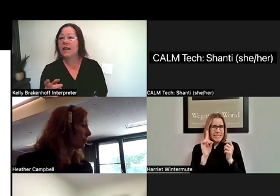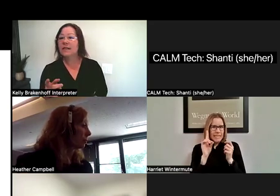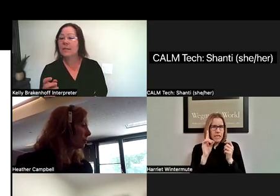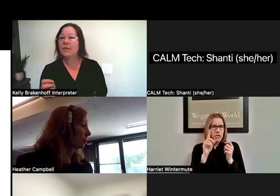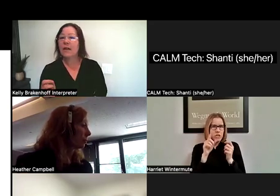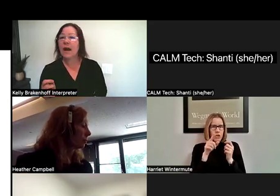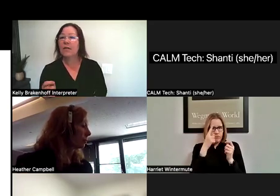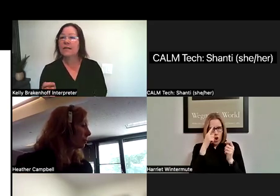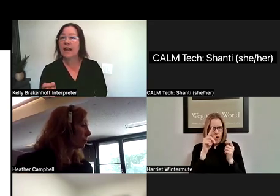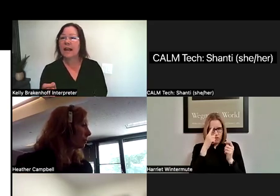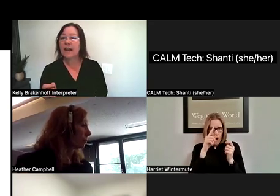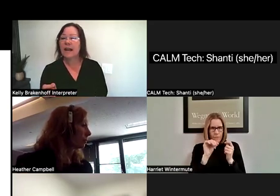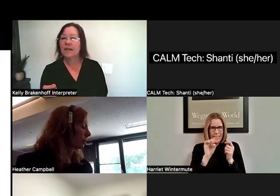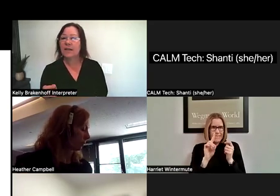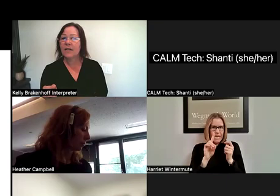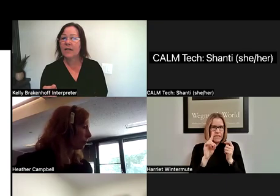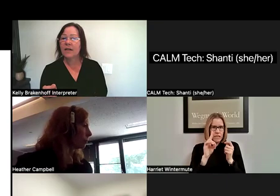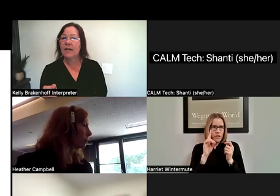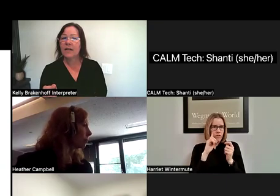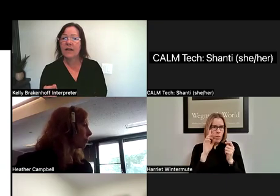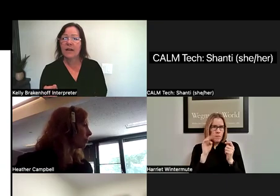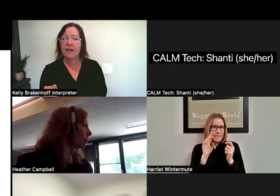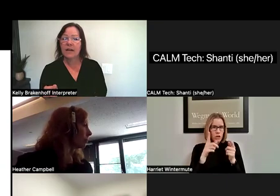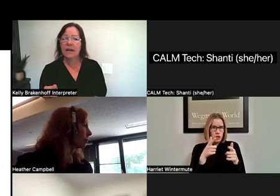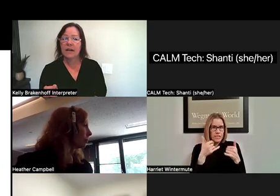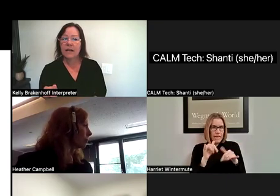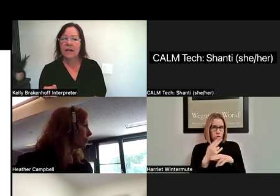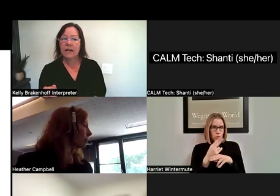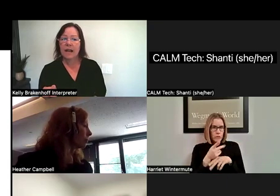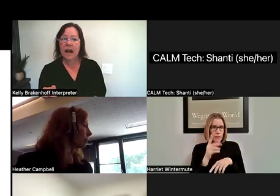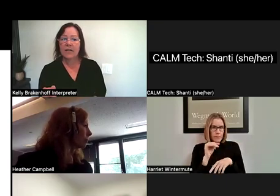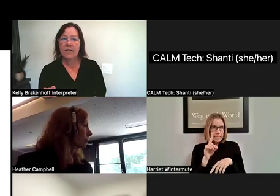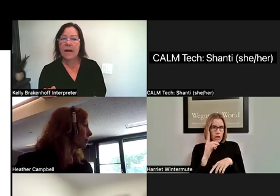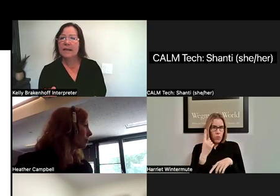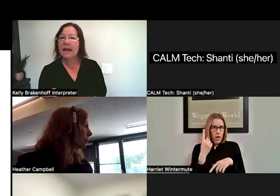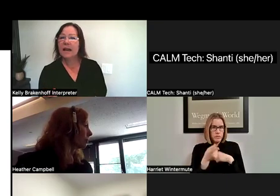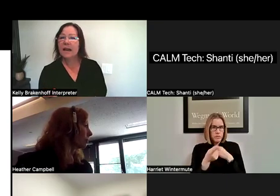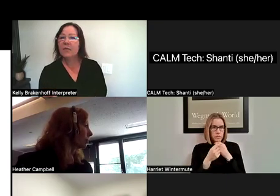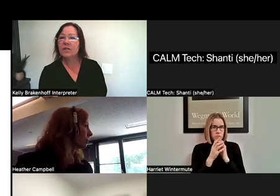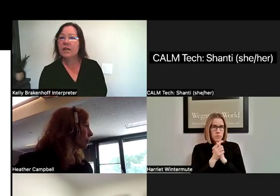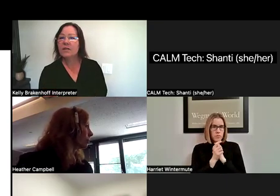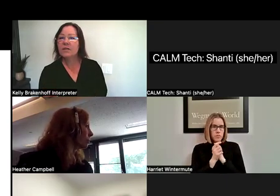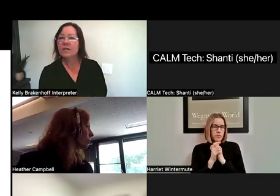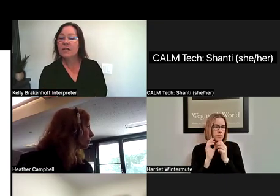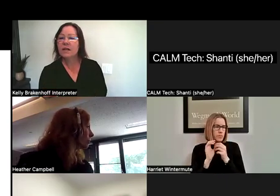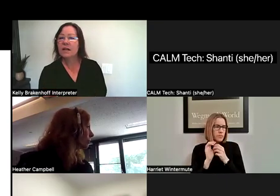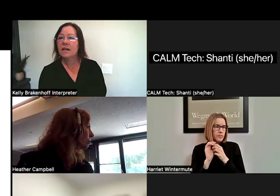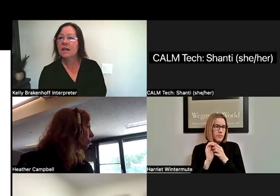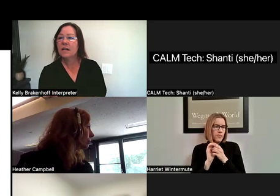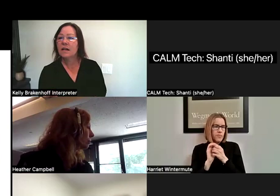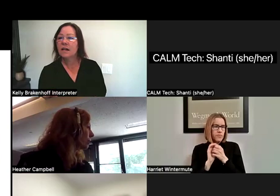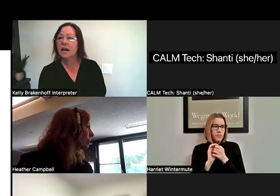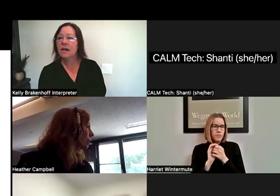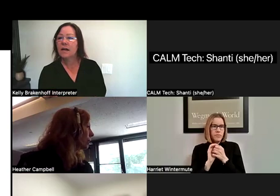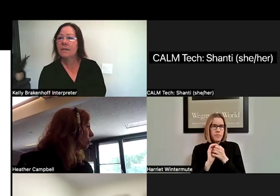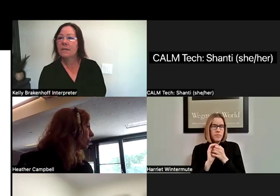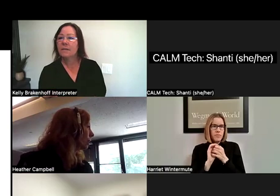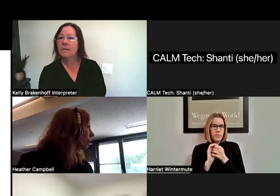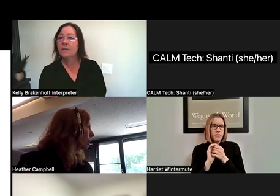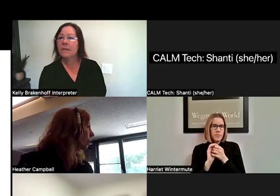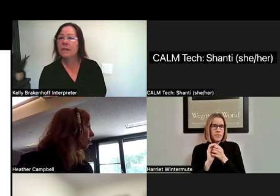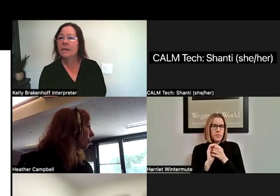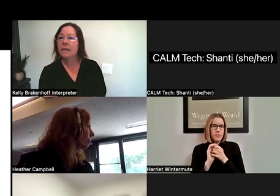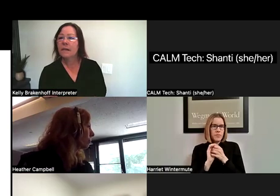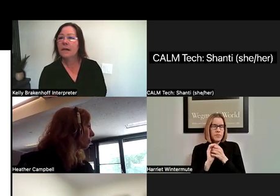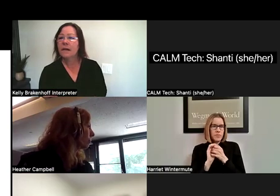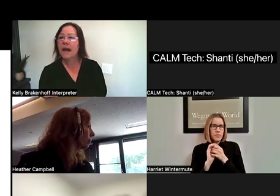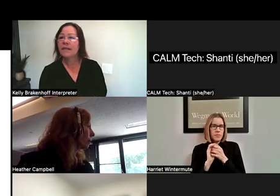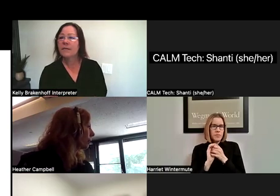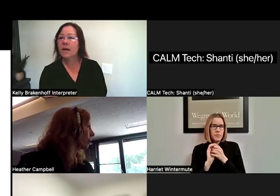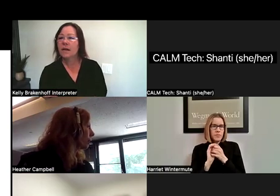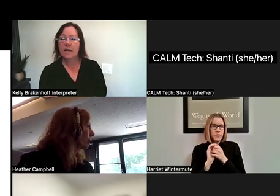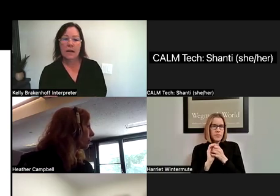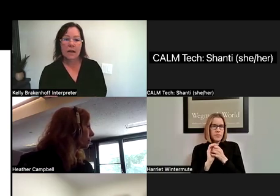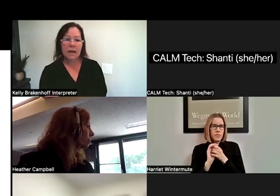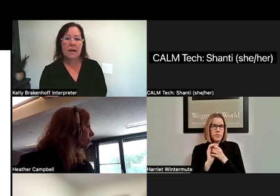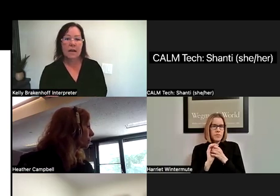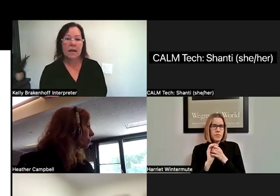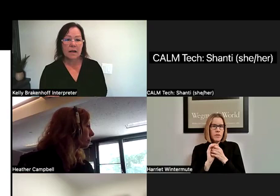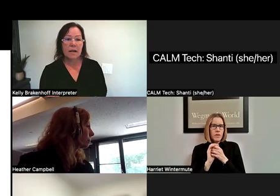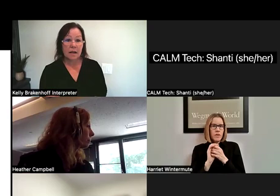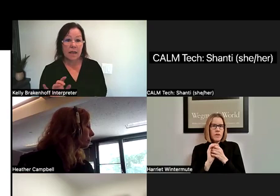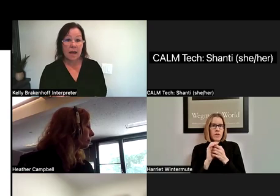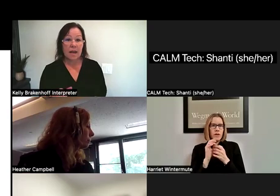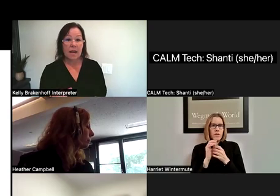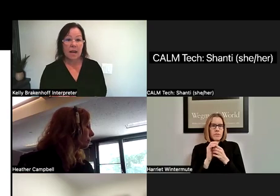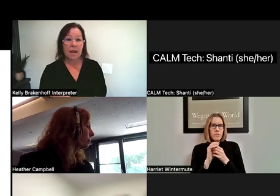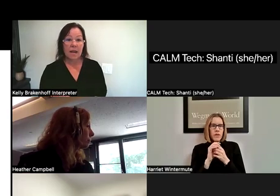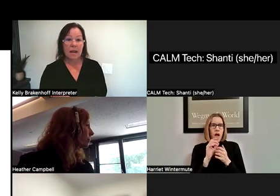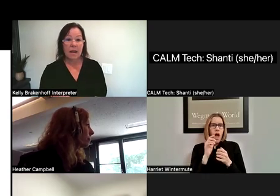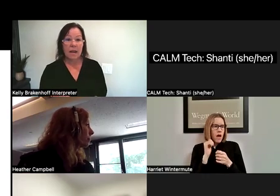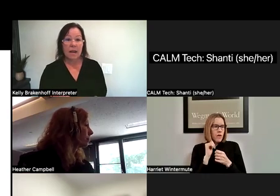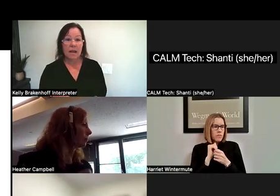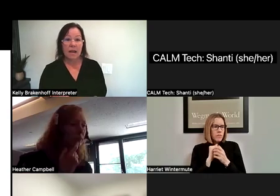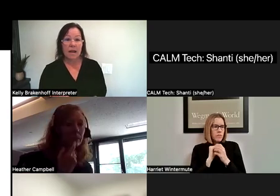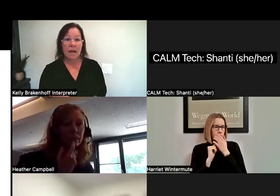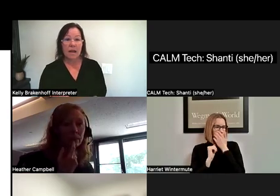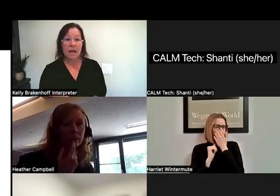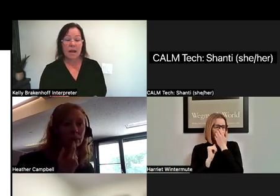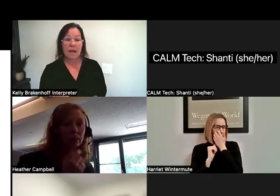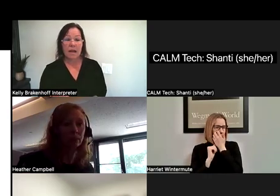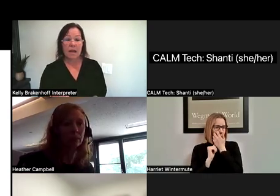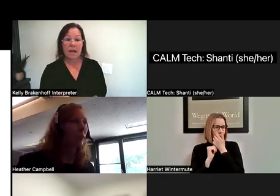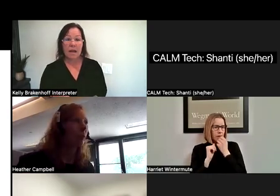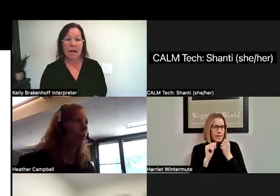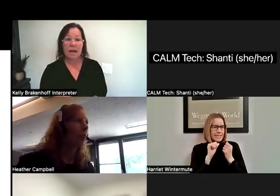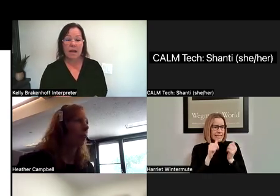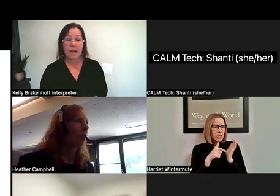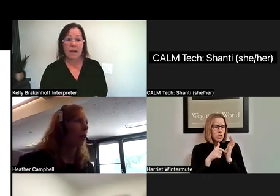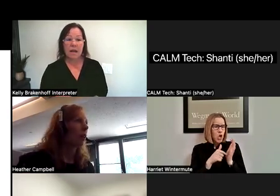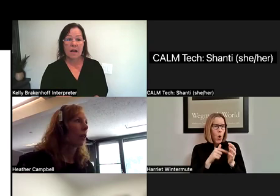the example from Iowa state Heather like under the meta data where she used -- yeah, this one.